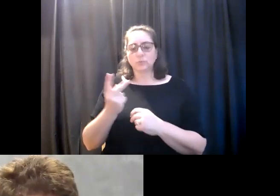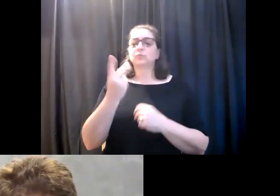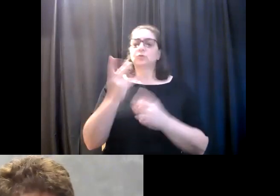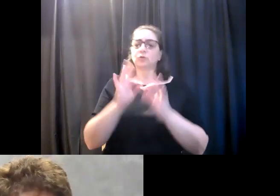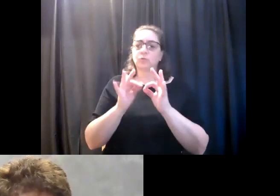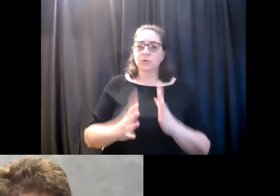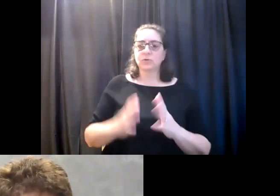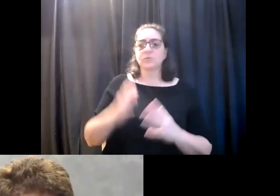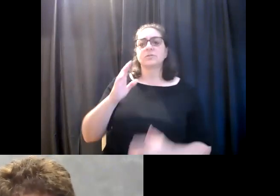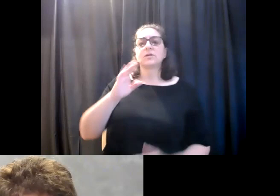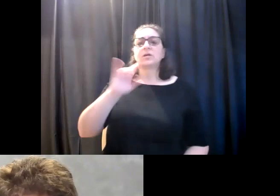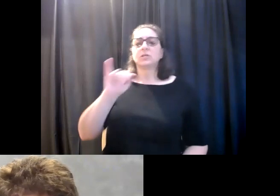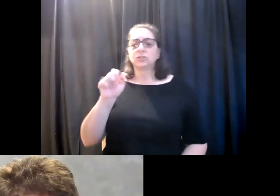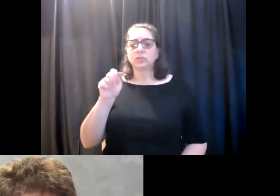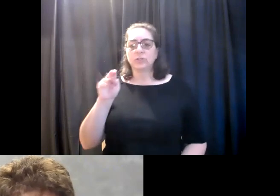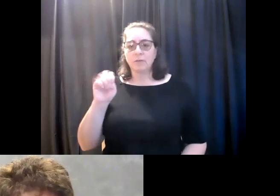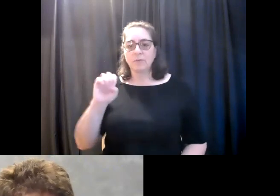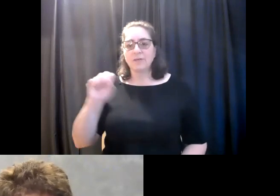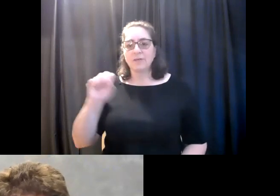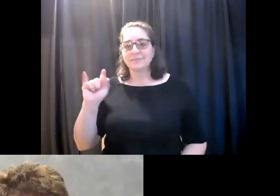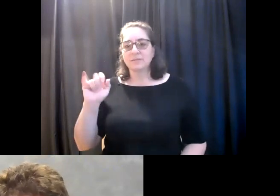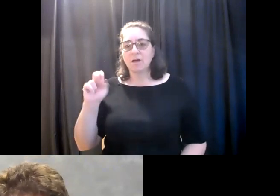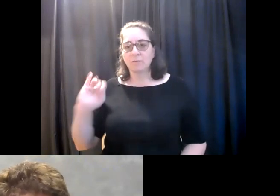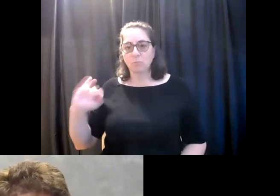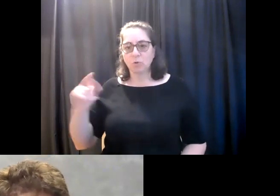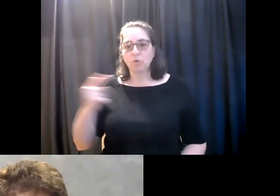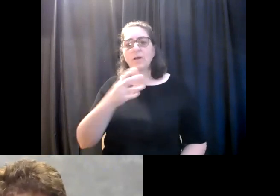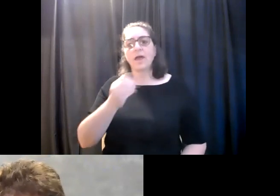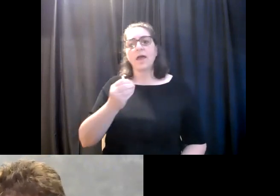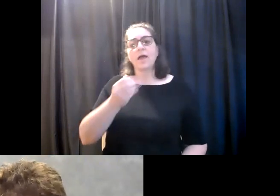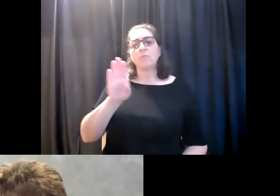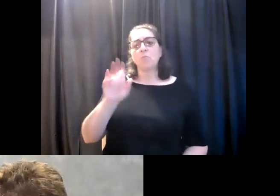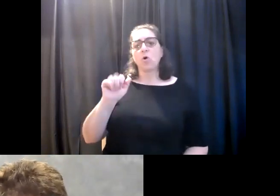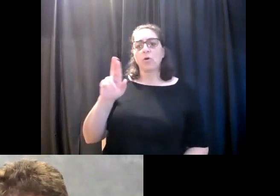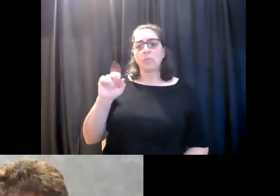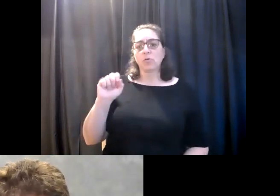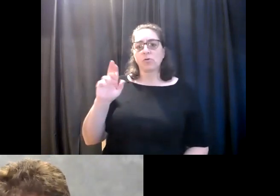of Medicine at Yale School of Medicine and The University of Vermont Larner College of Medicine.